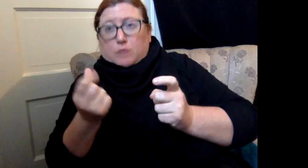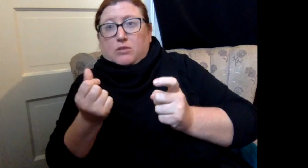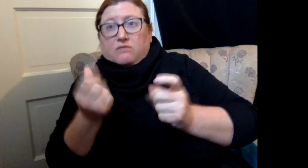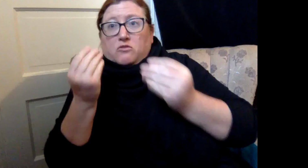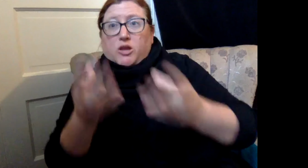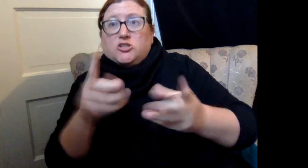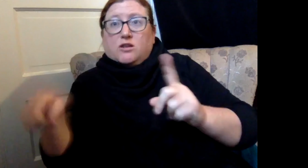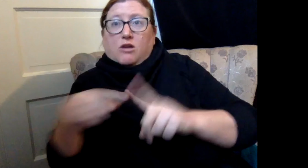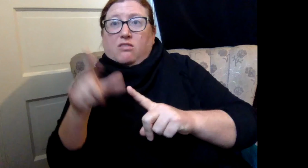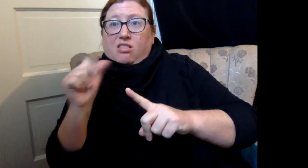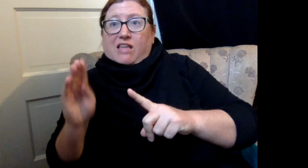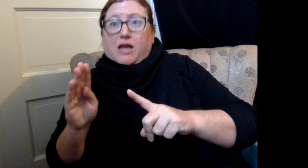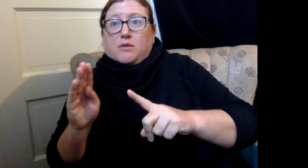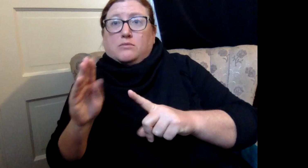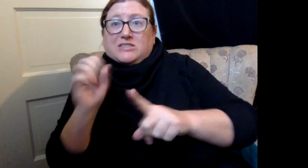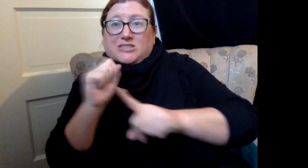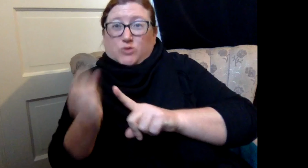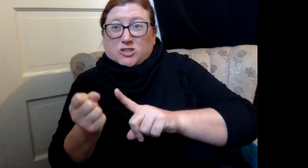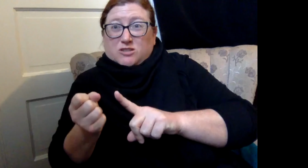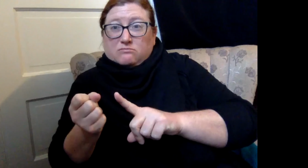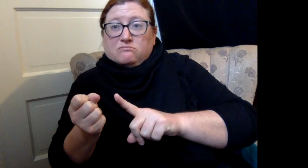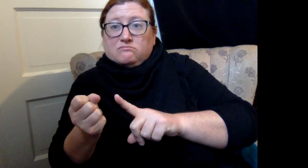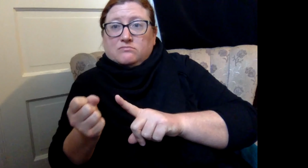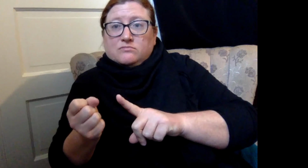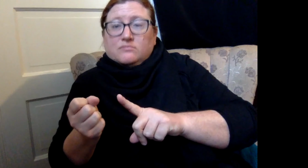instruction and maybe